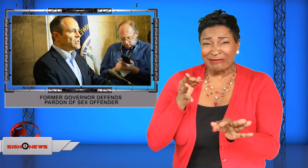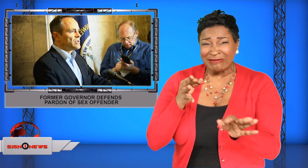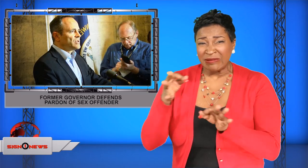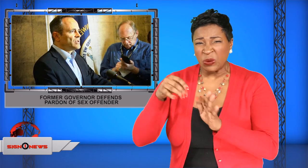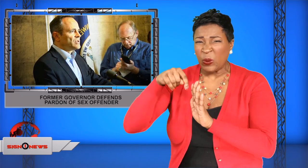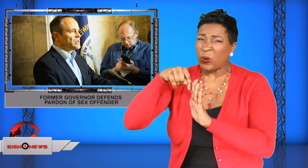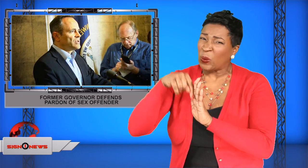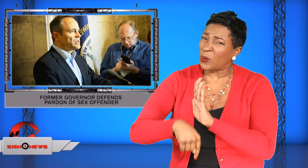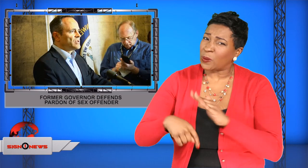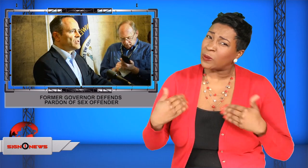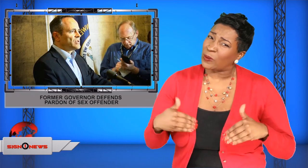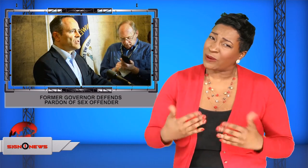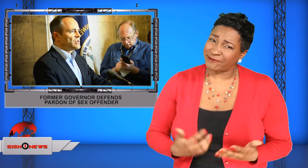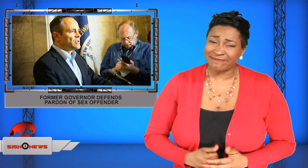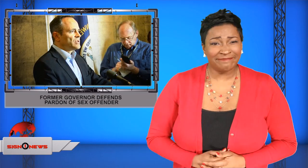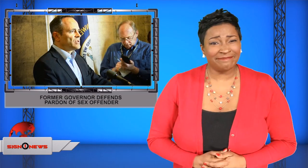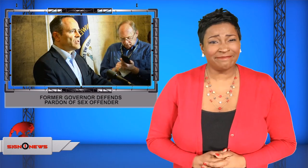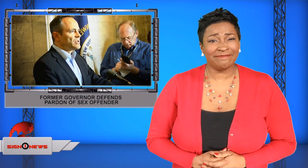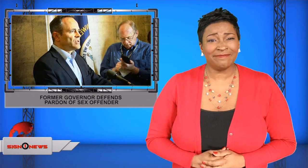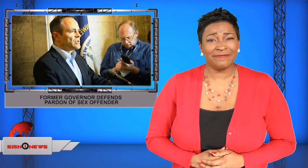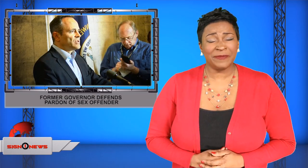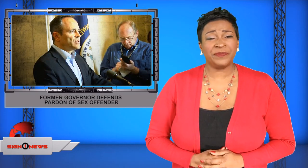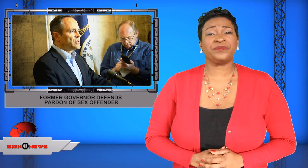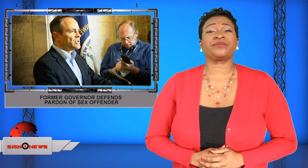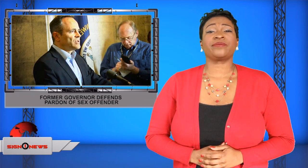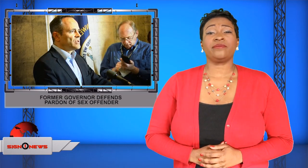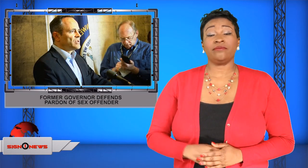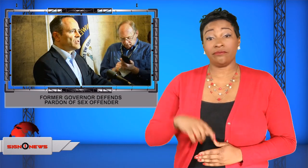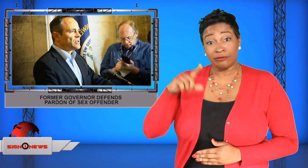to the graphic nature.